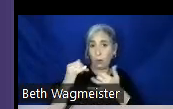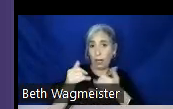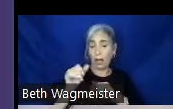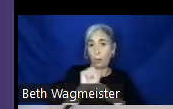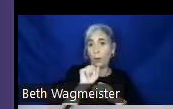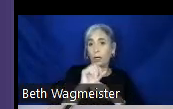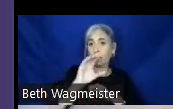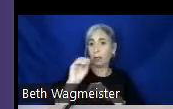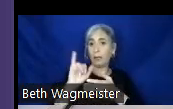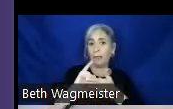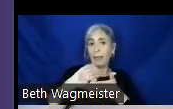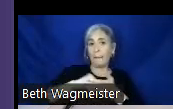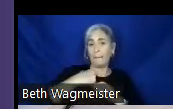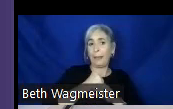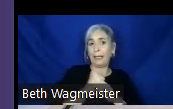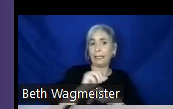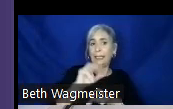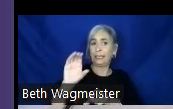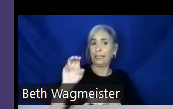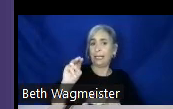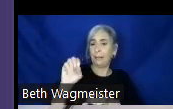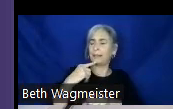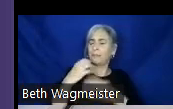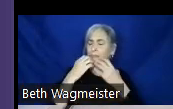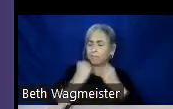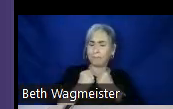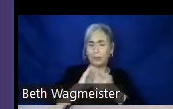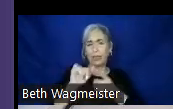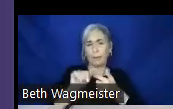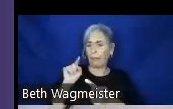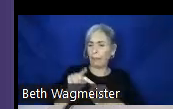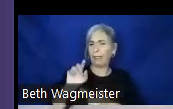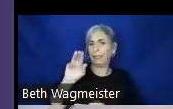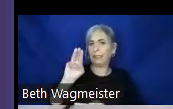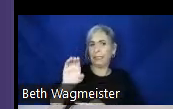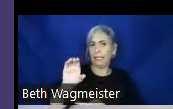company that makes CMS. I'm passionate about this. I feel like CMS could be helpful.